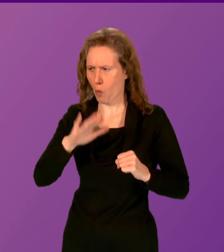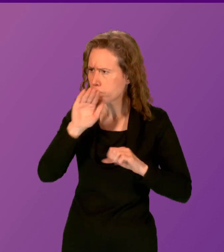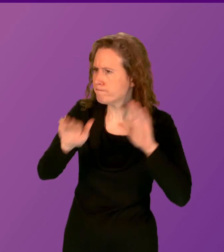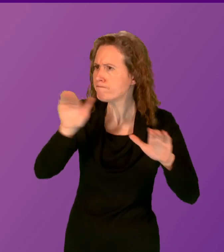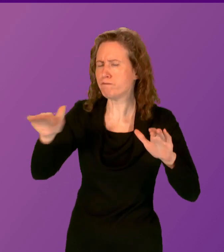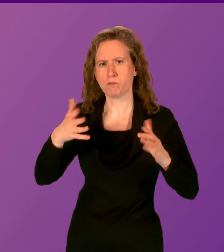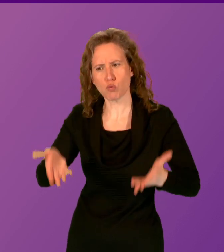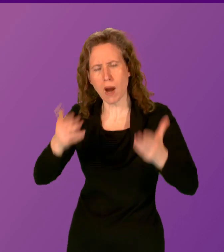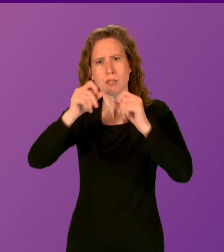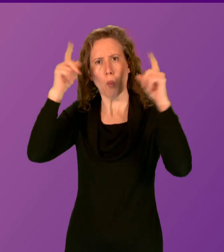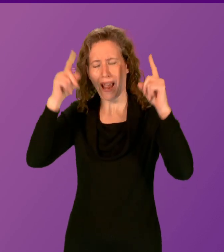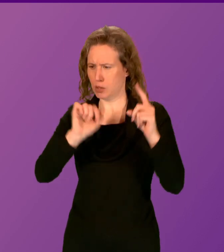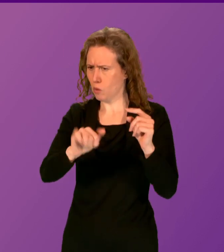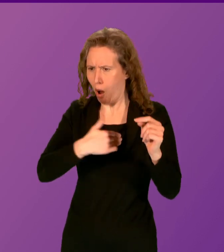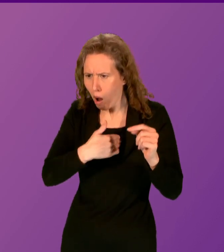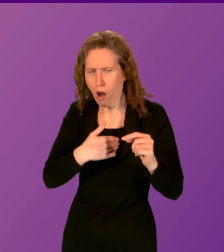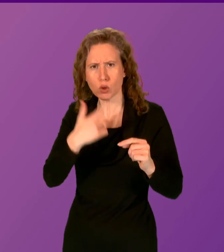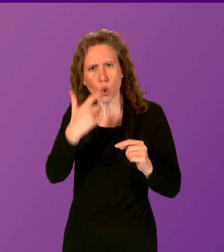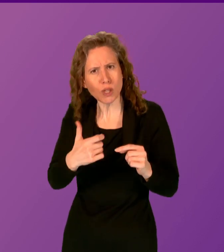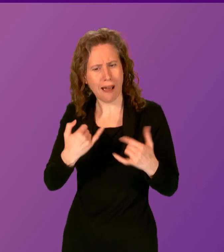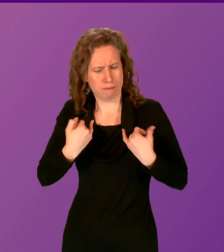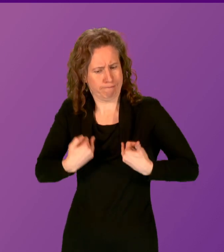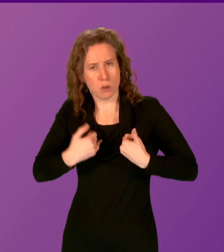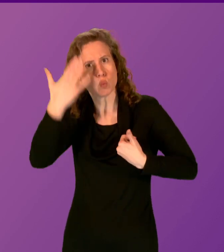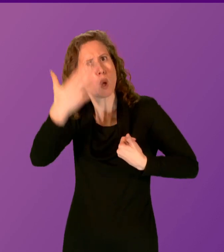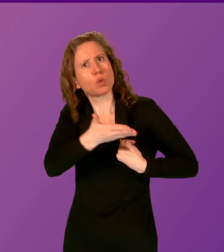cardiac issues and cardiac risk in the young.